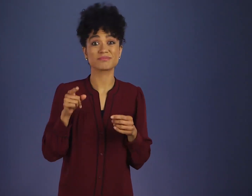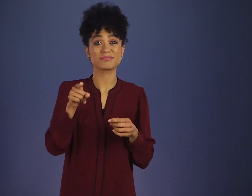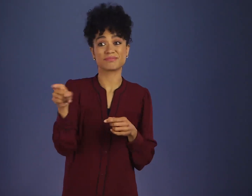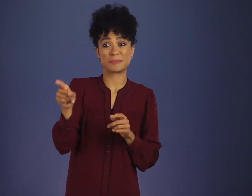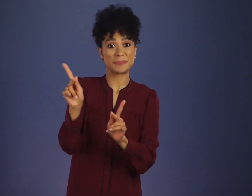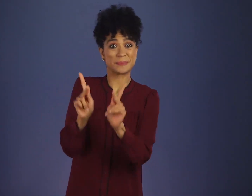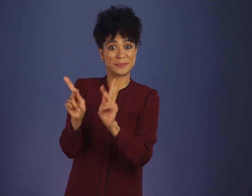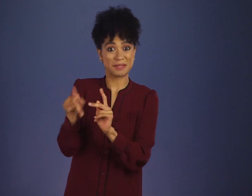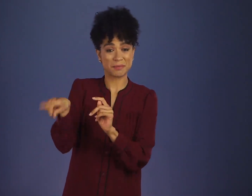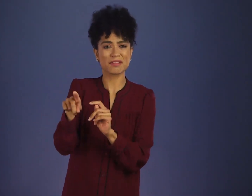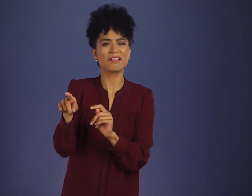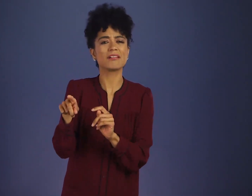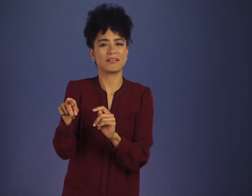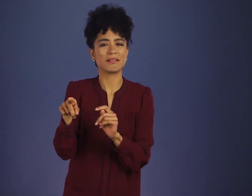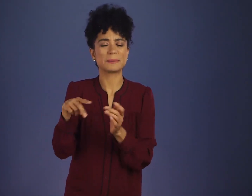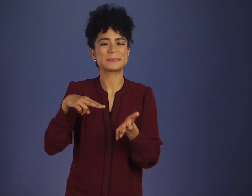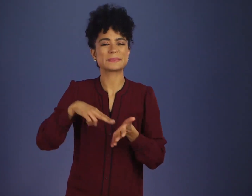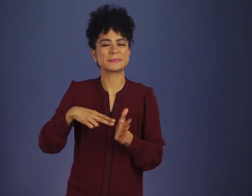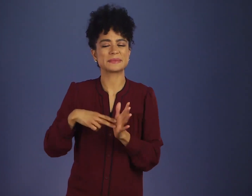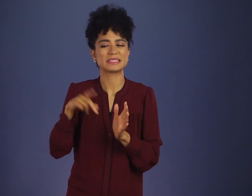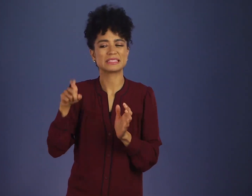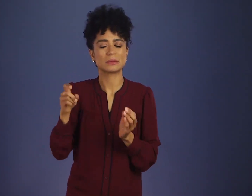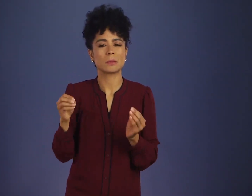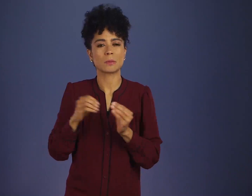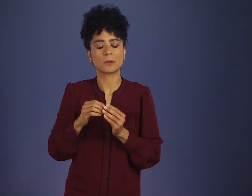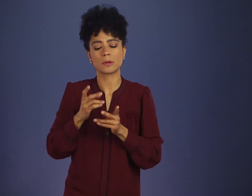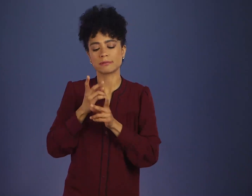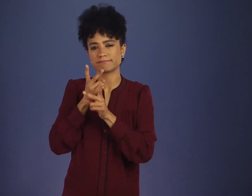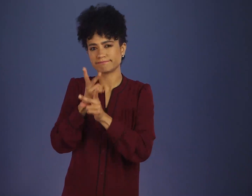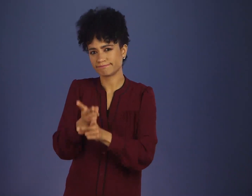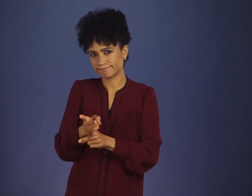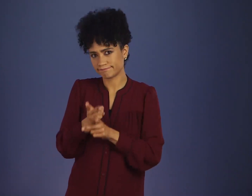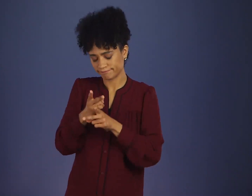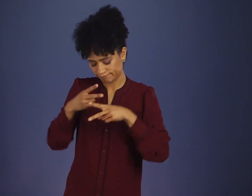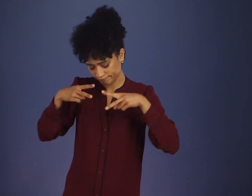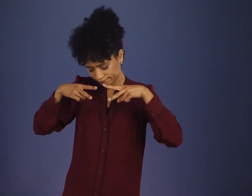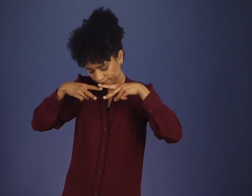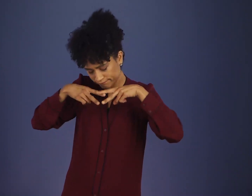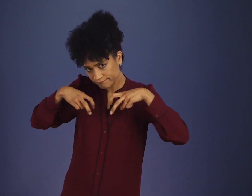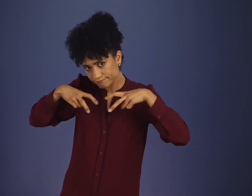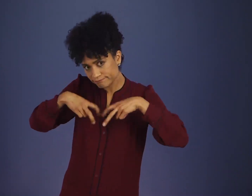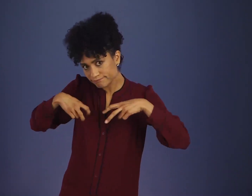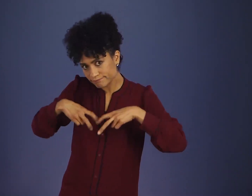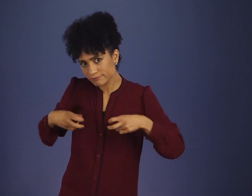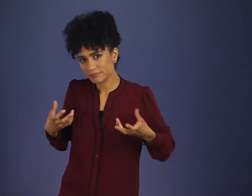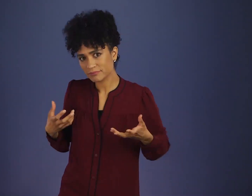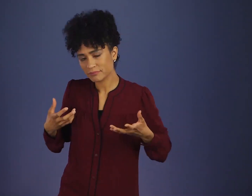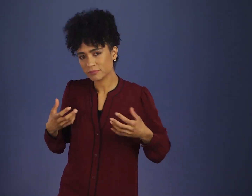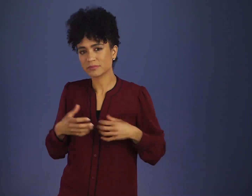To these it can be suggested that a conscientious examination is likely to reveal the very defects